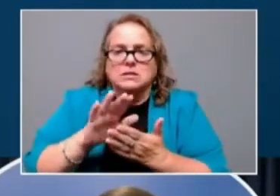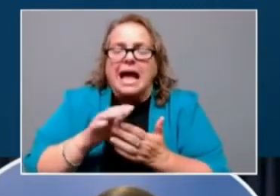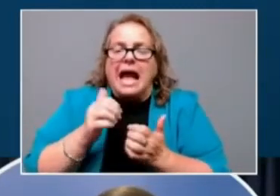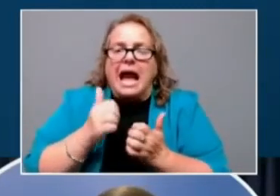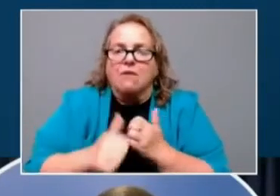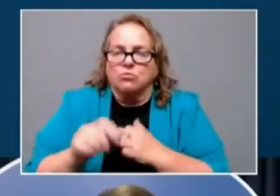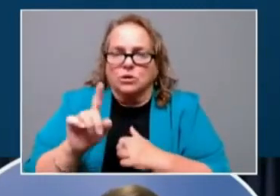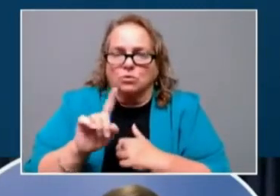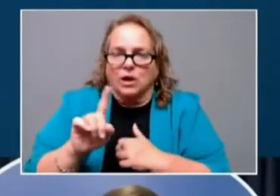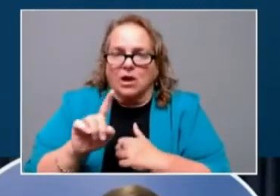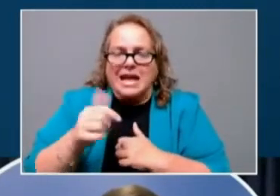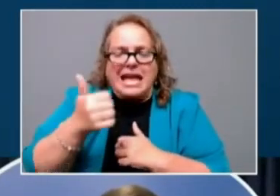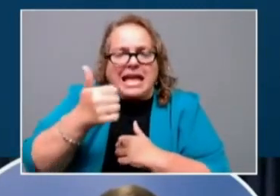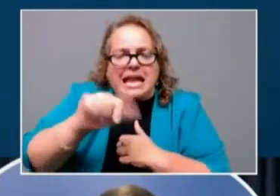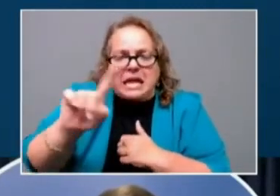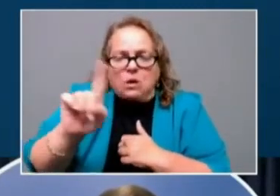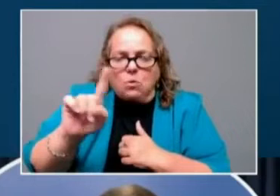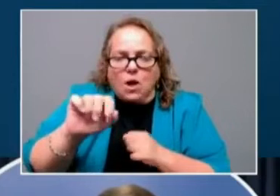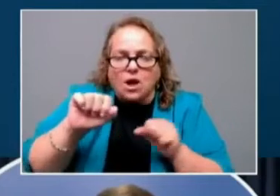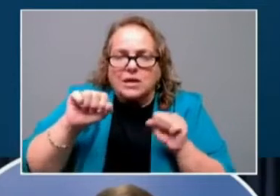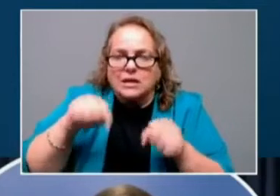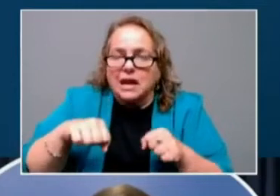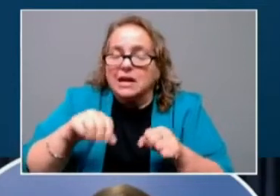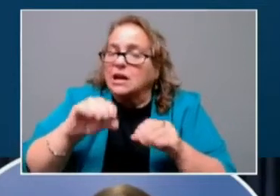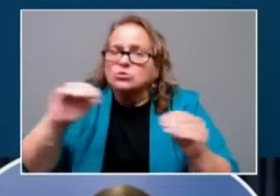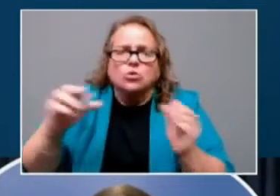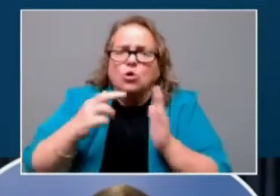doesn't have any rules other than it will do what it takes to kill as many